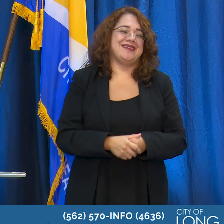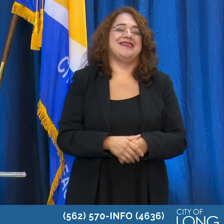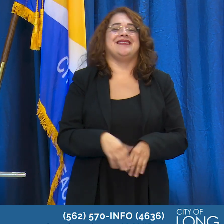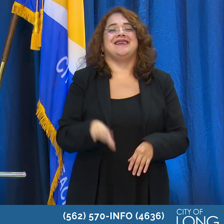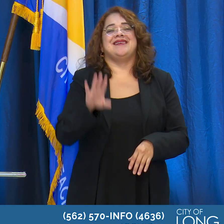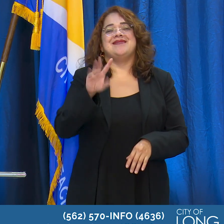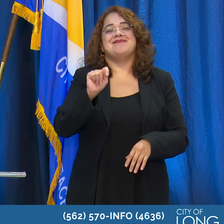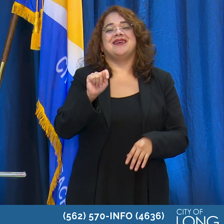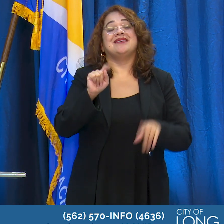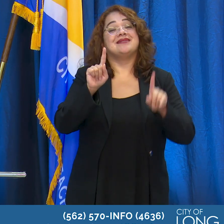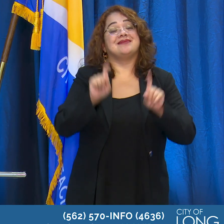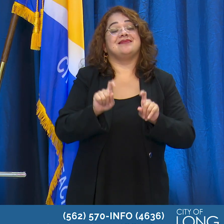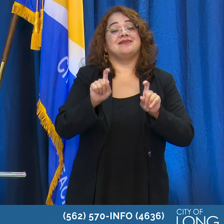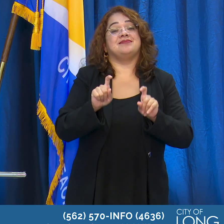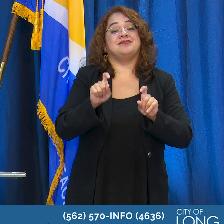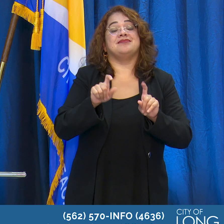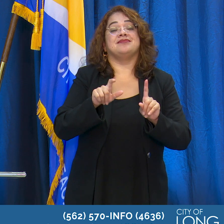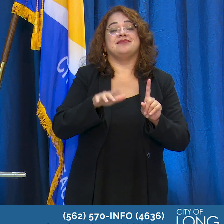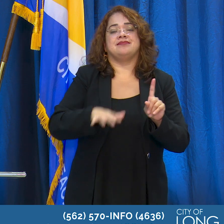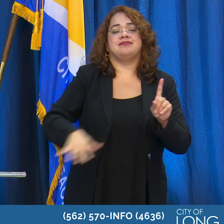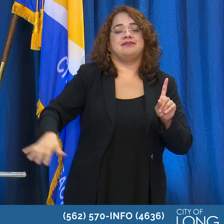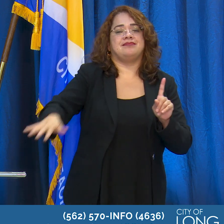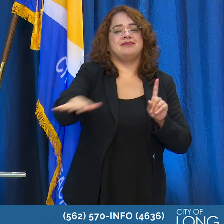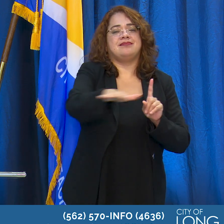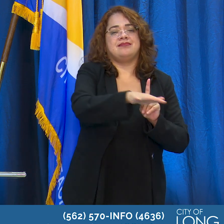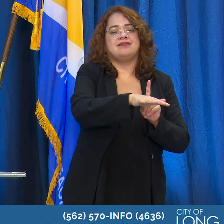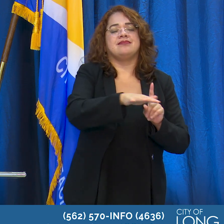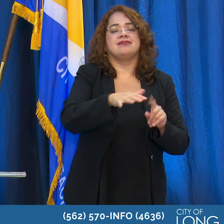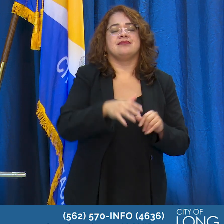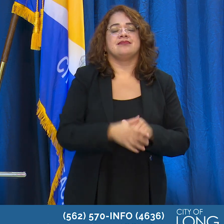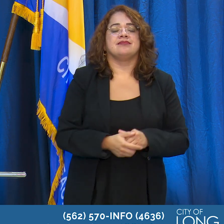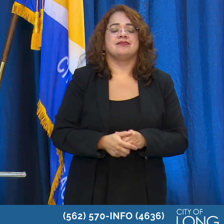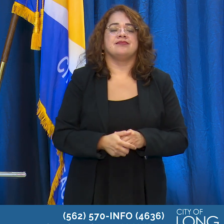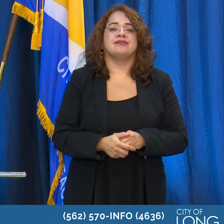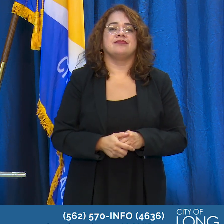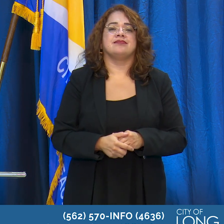test sites is that there, there's the demand of the